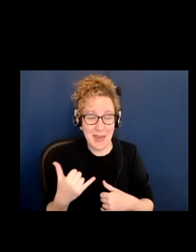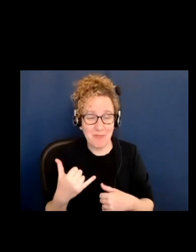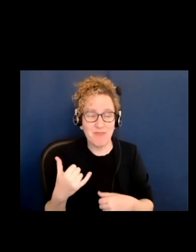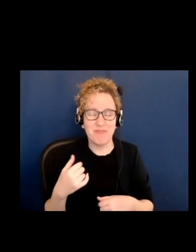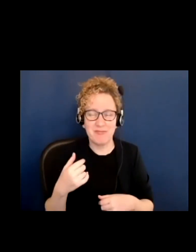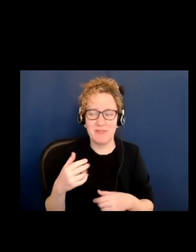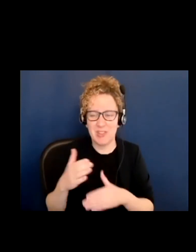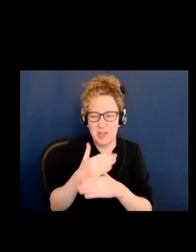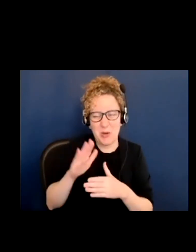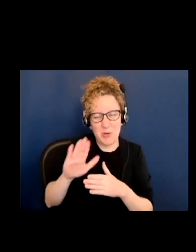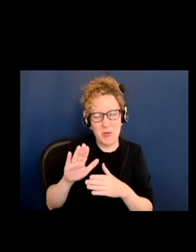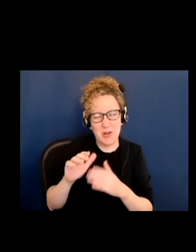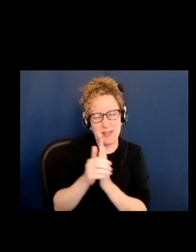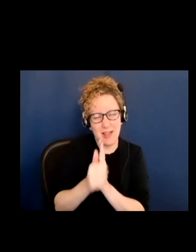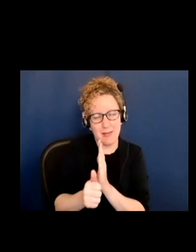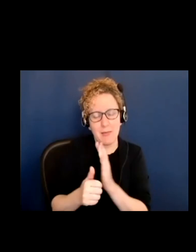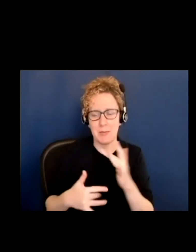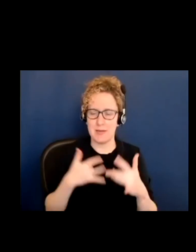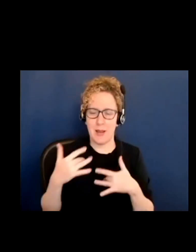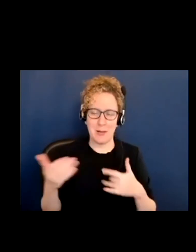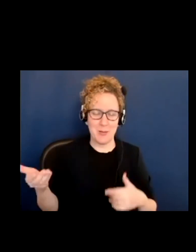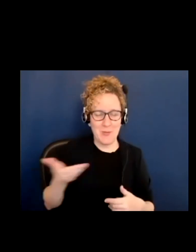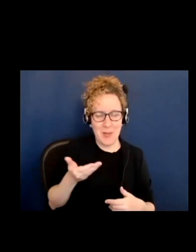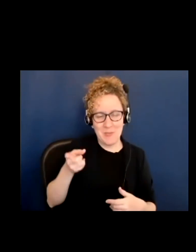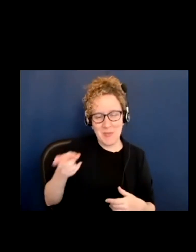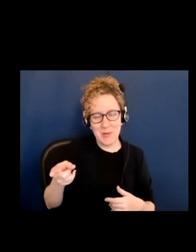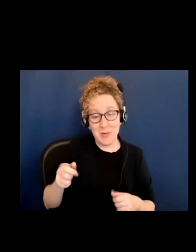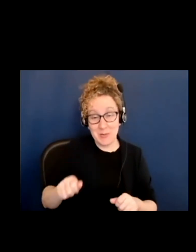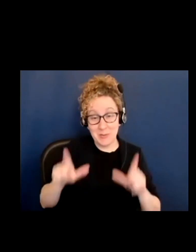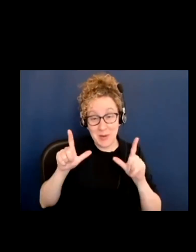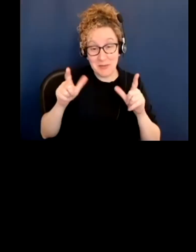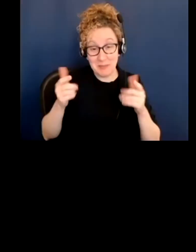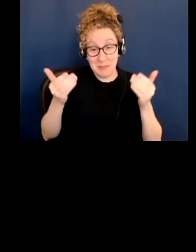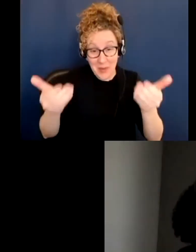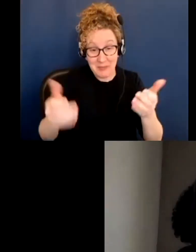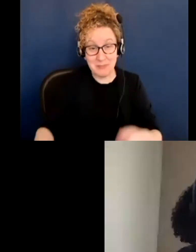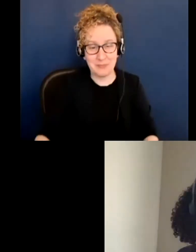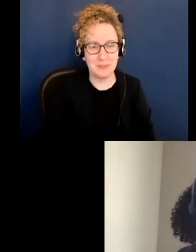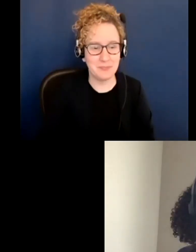And I am very excited to welcome you on screen if you want to turn your screen on.